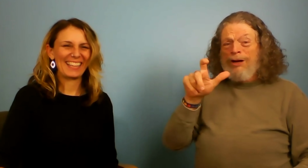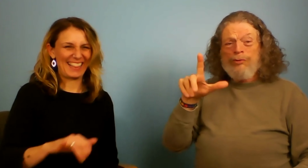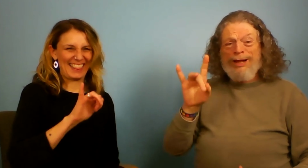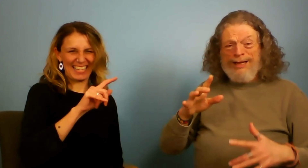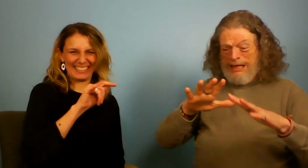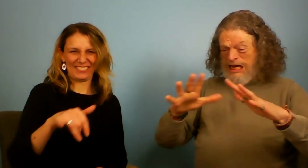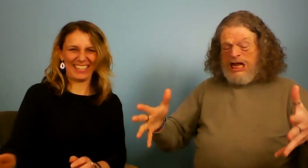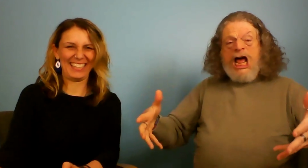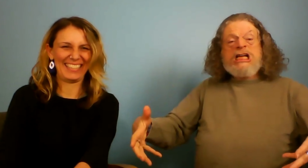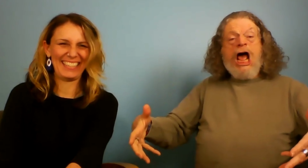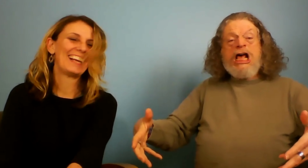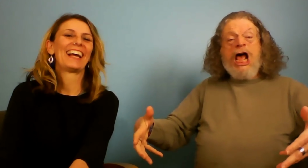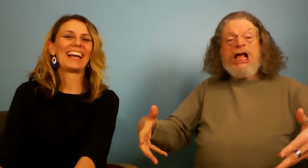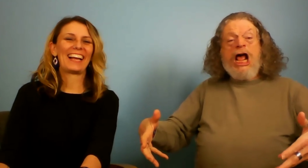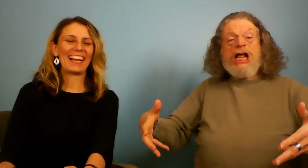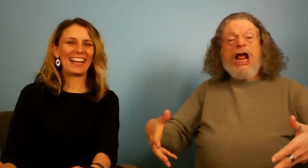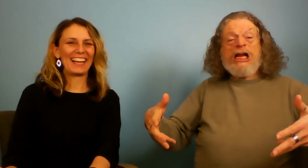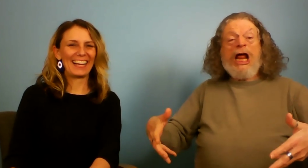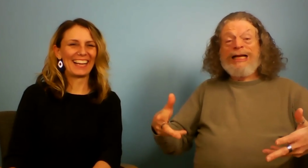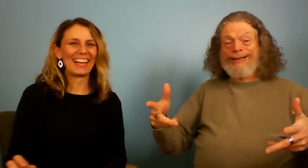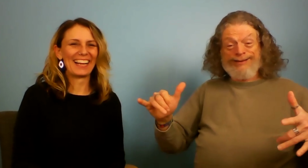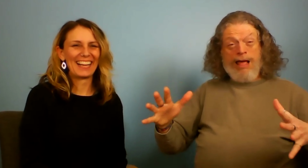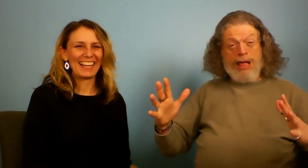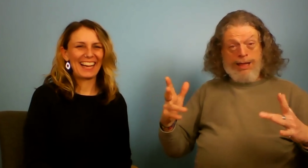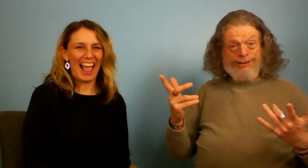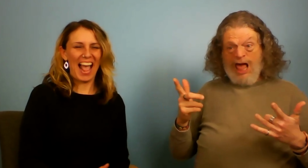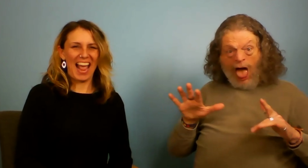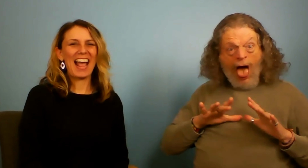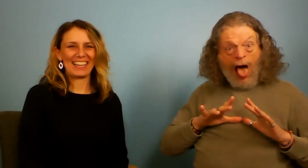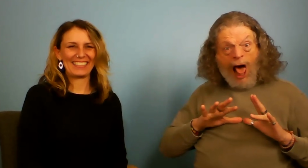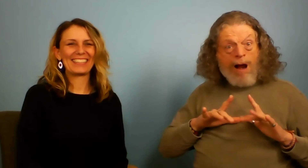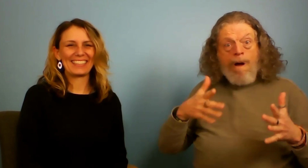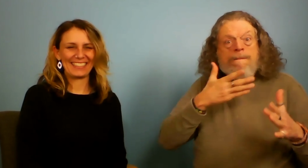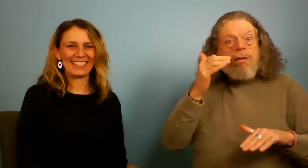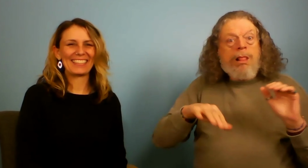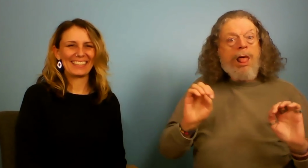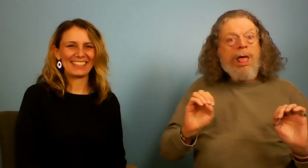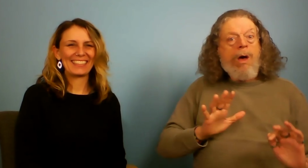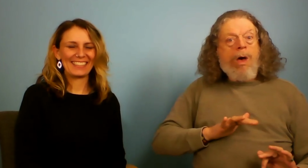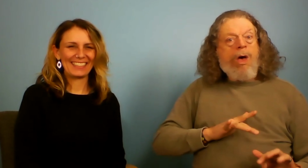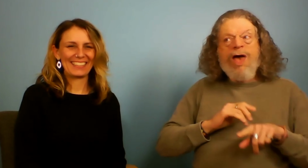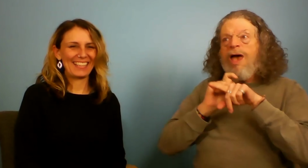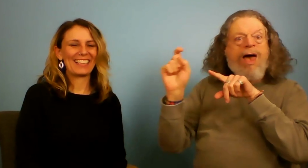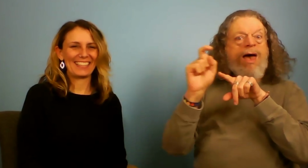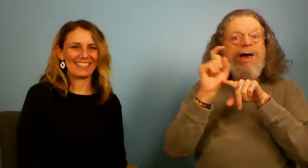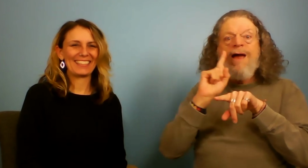Oh, they were huge! But it was better than nothing and so we would call all of our Deaf friends.